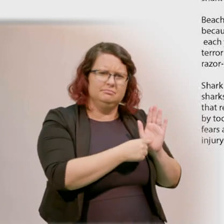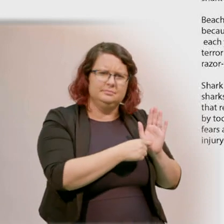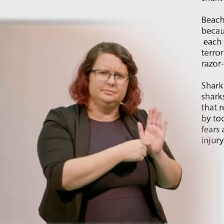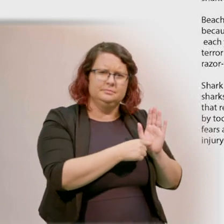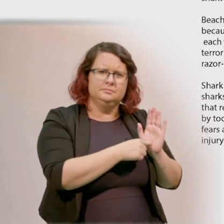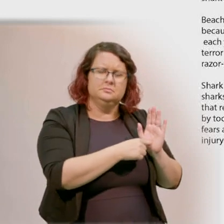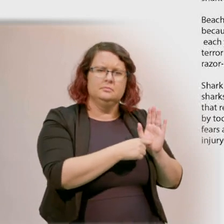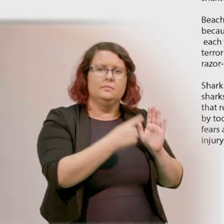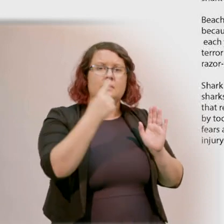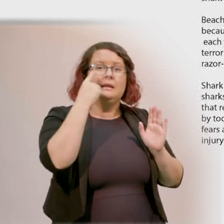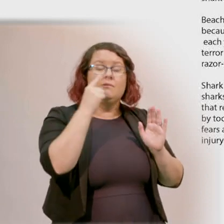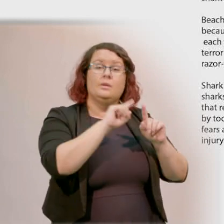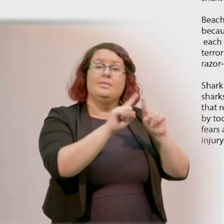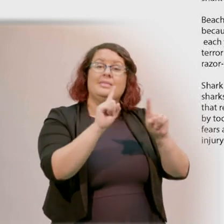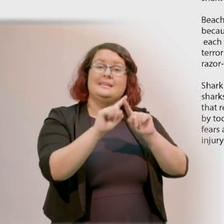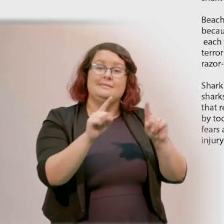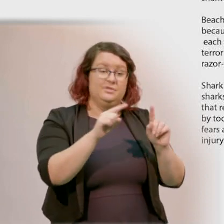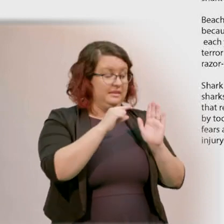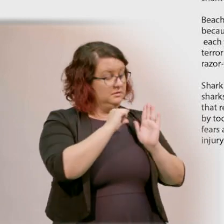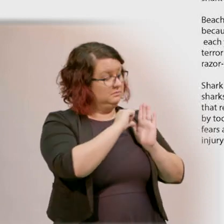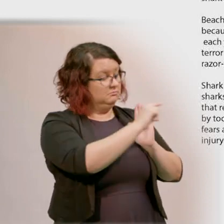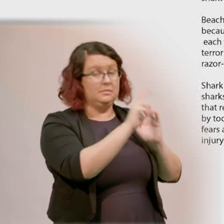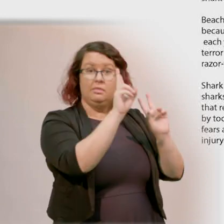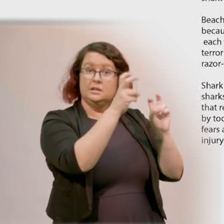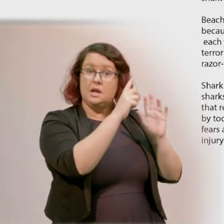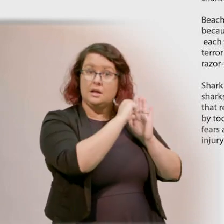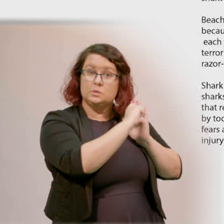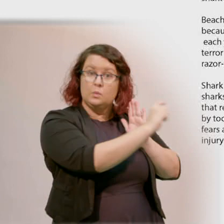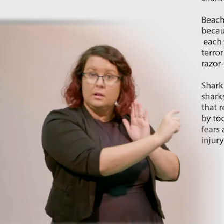Skim your eyes over the text features. Read the title of the report.